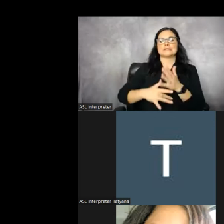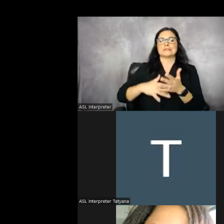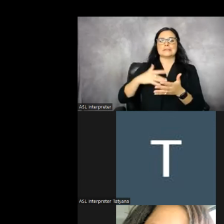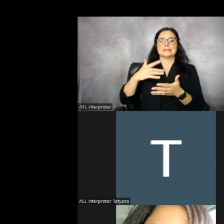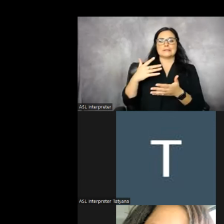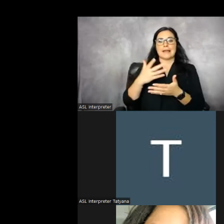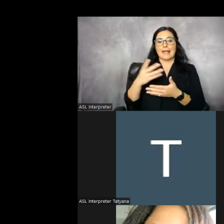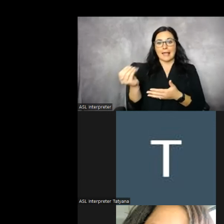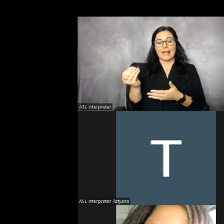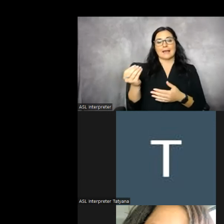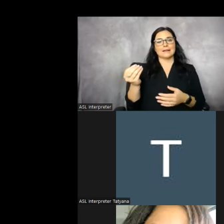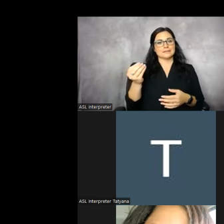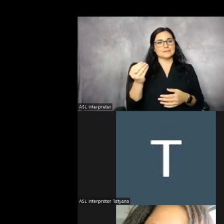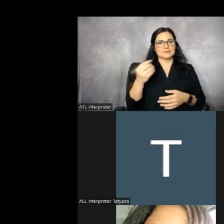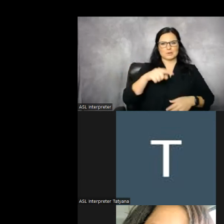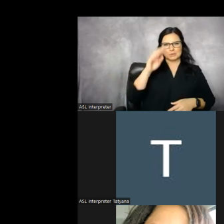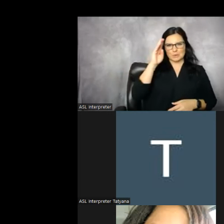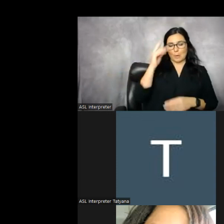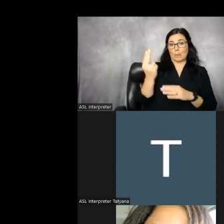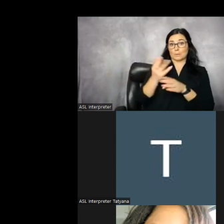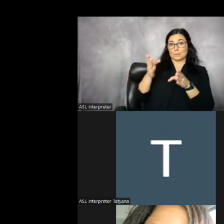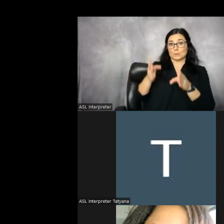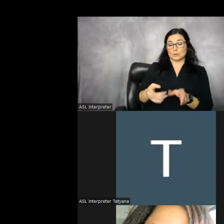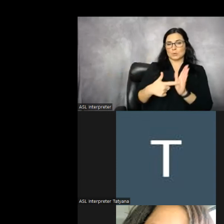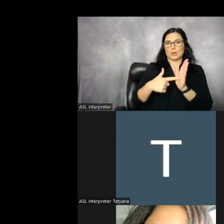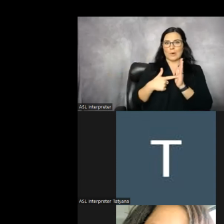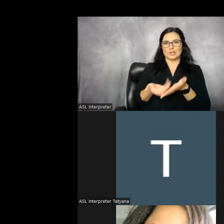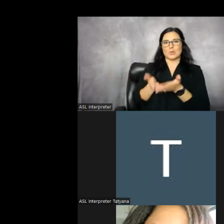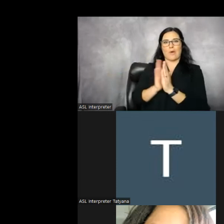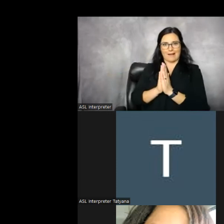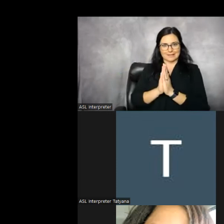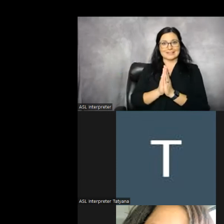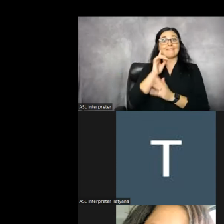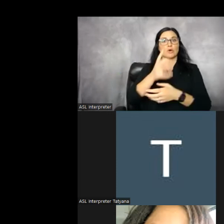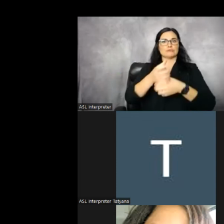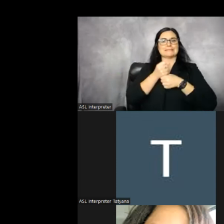as you all know, the users are required to ask for help in order to request an accommodation,